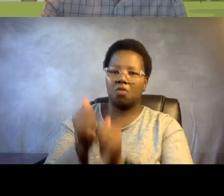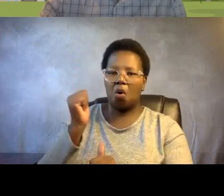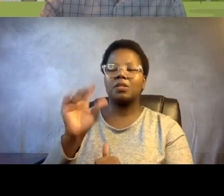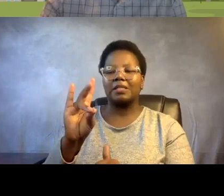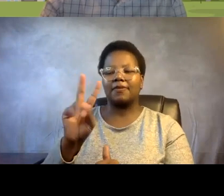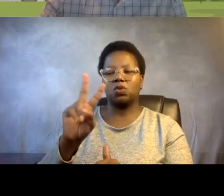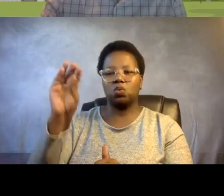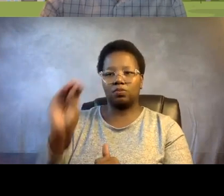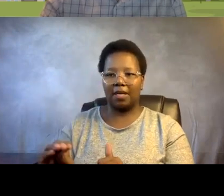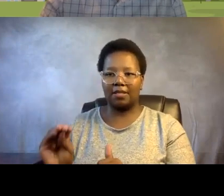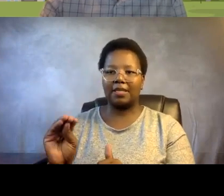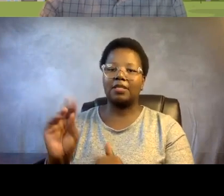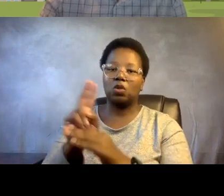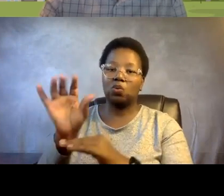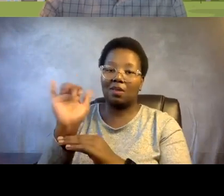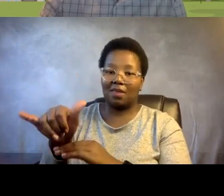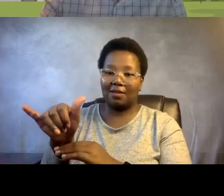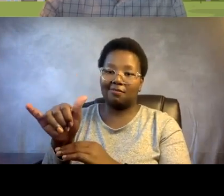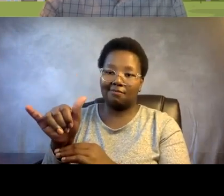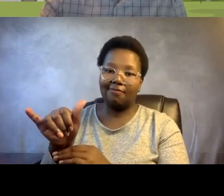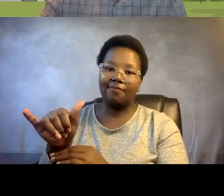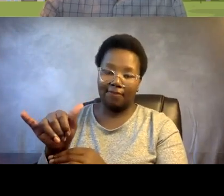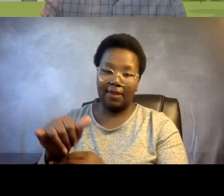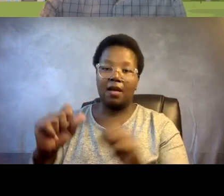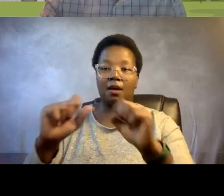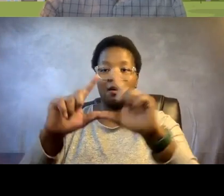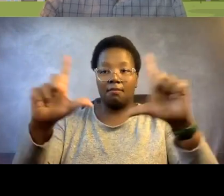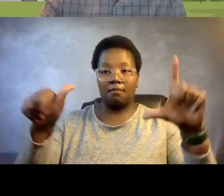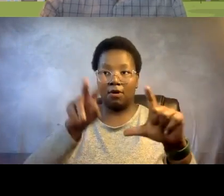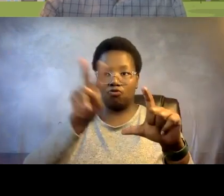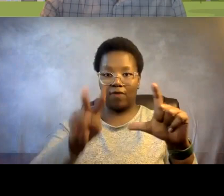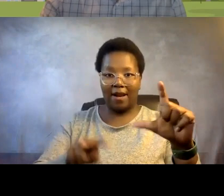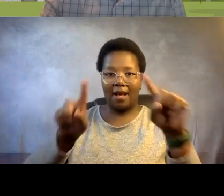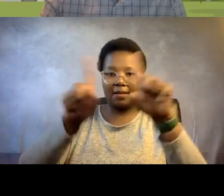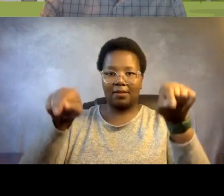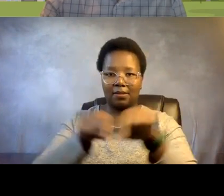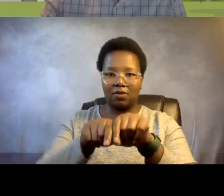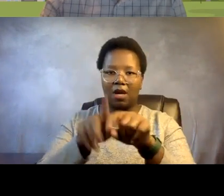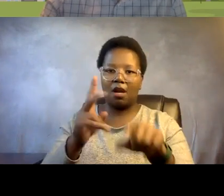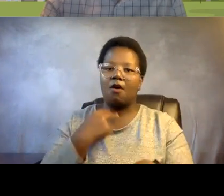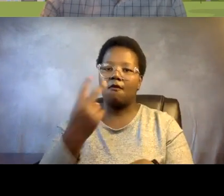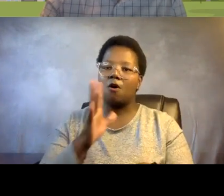of respondents to our survey, screen reader users to our survey use VoiceOver on iOS and 25 percent